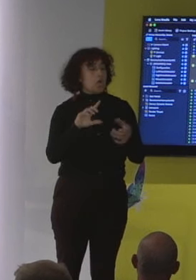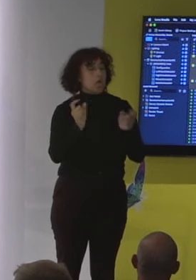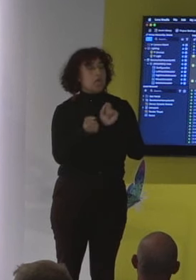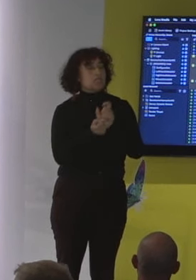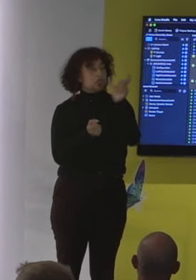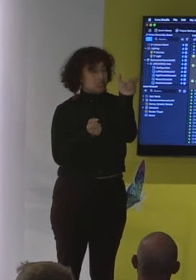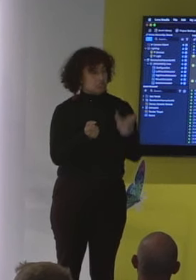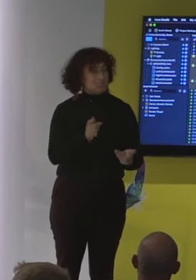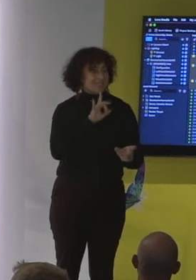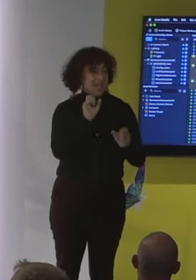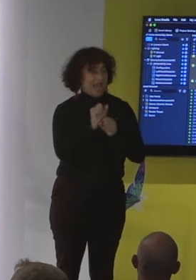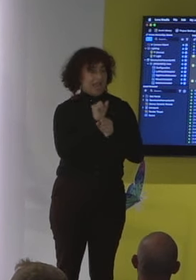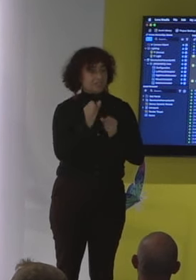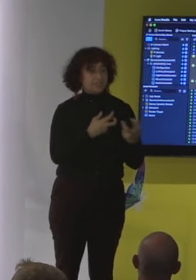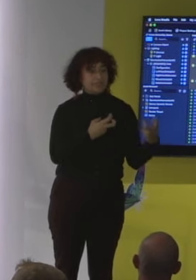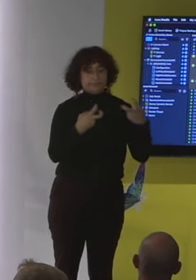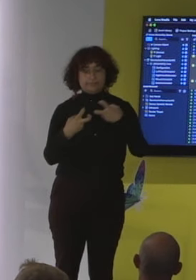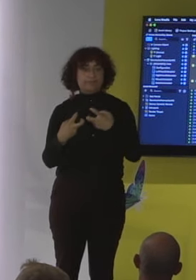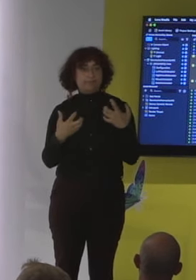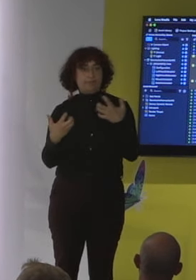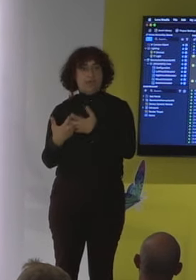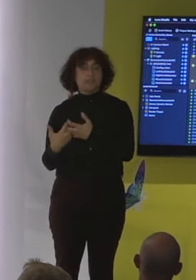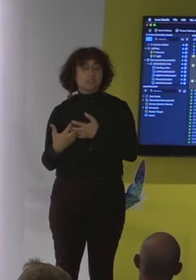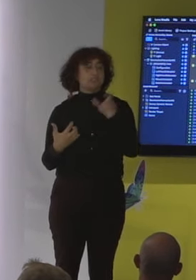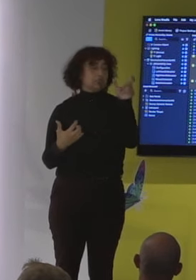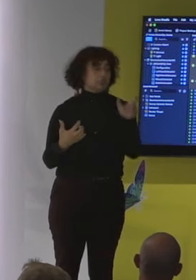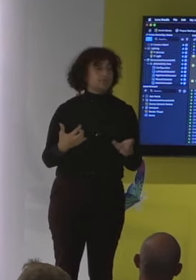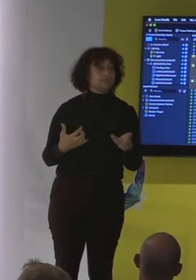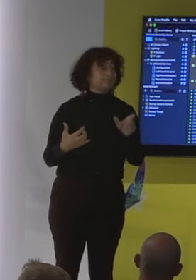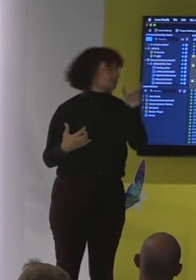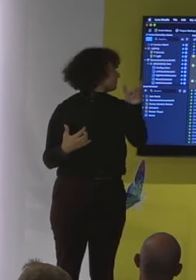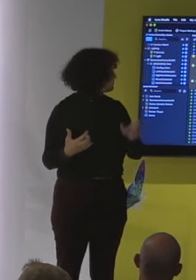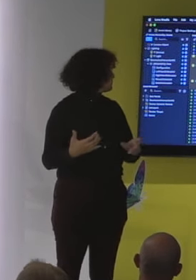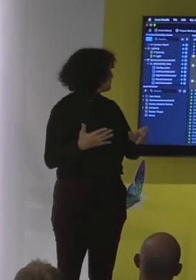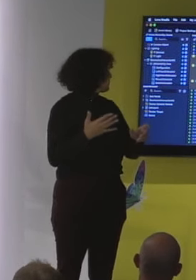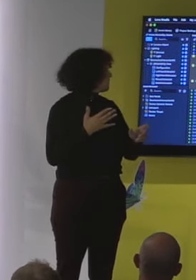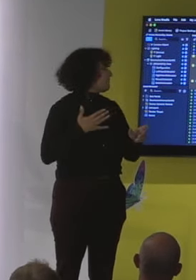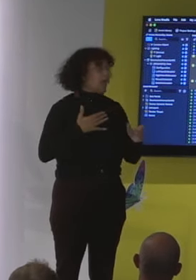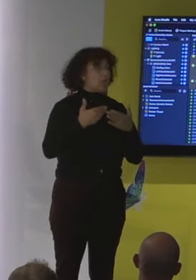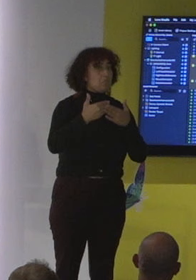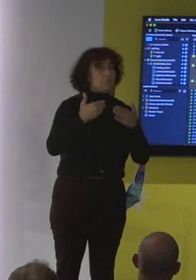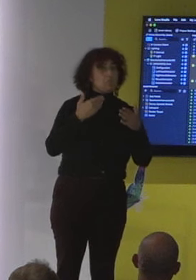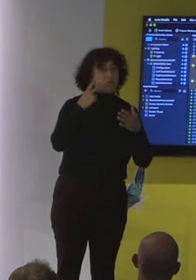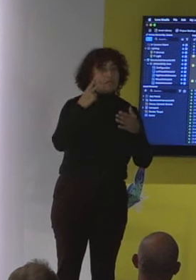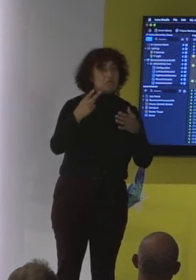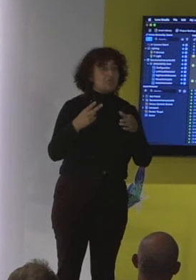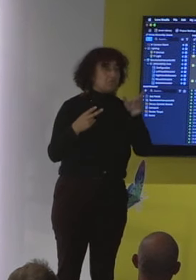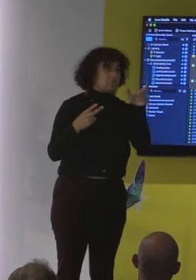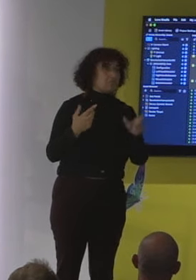Is it actually compiled yet? Over here is my interactive preview. I'm actually gonna show you a trick here.